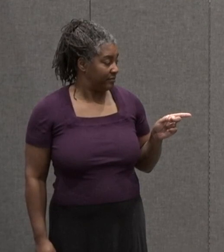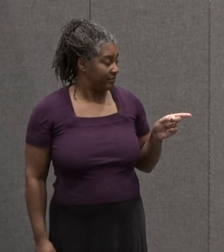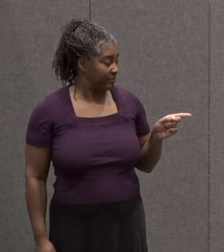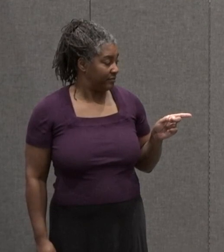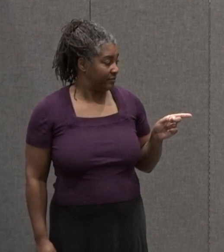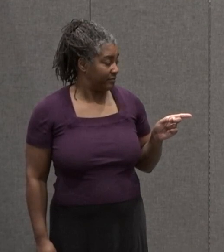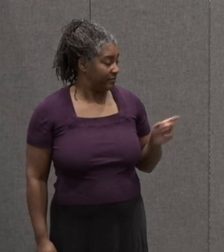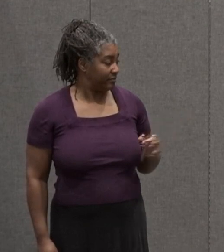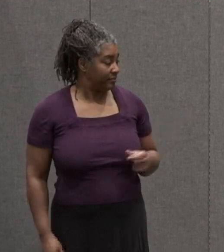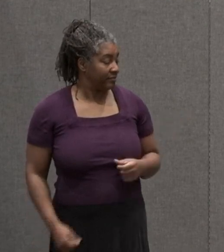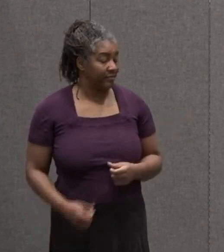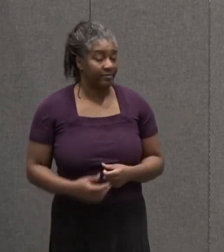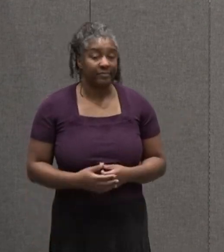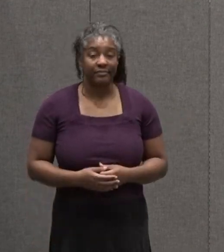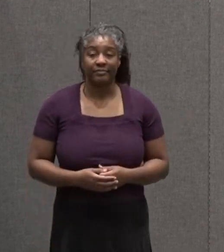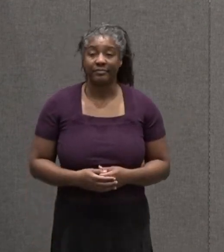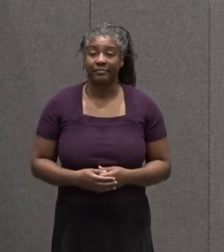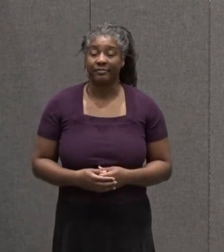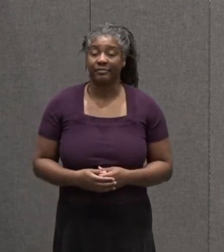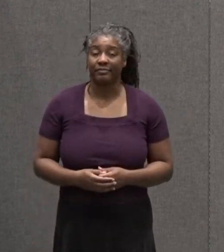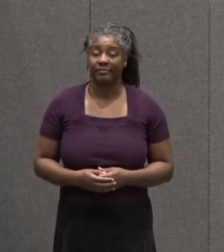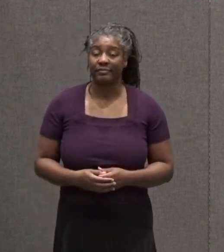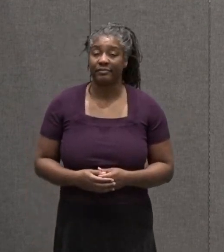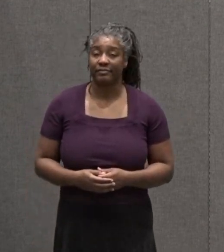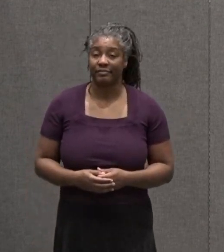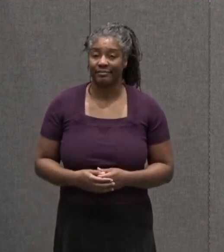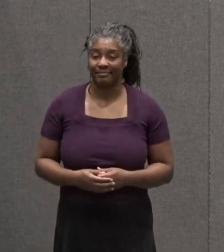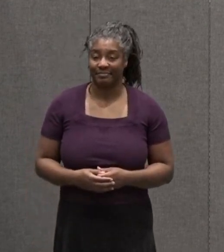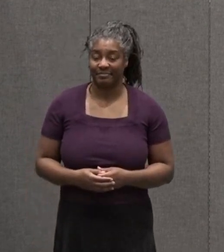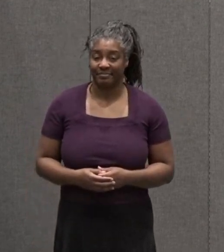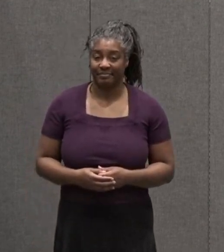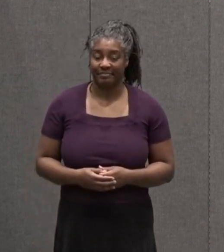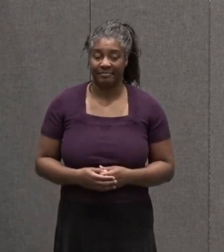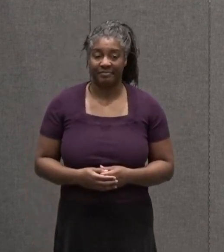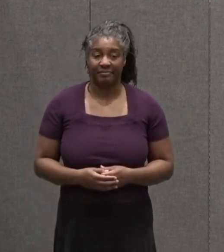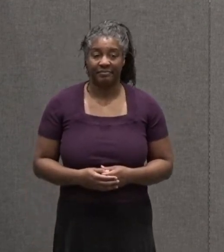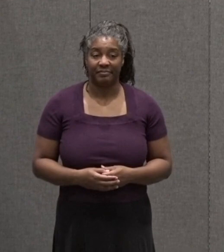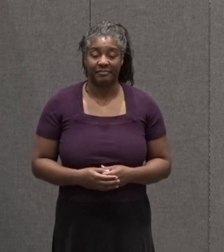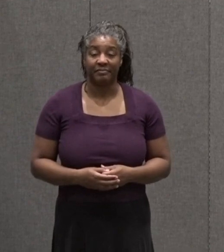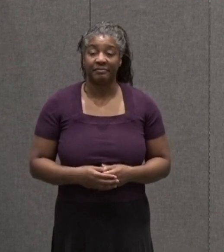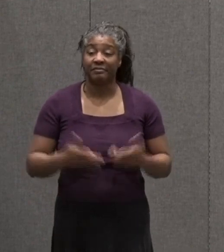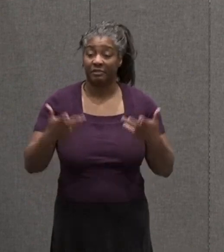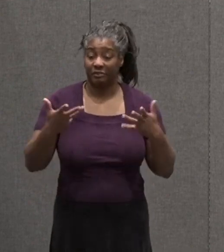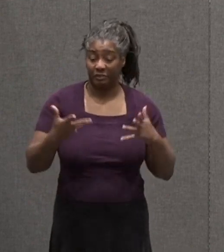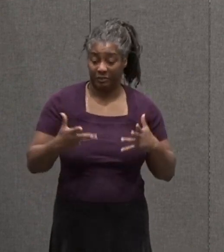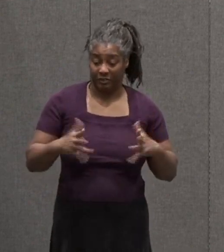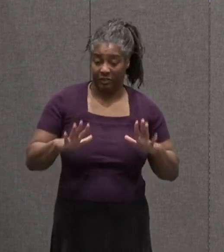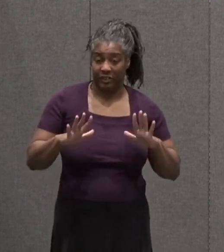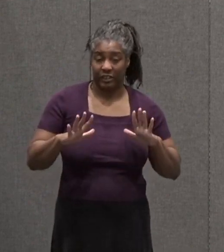that running and playing, we retired. So we went to a tree that we saw.